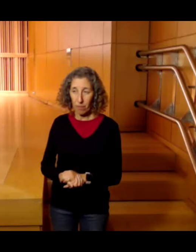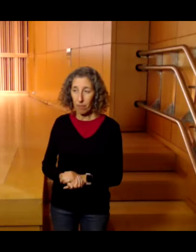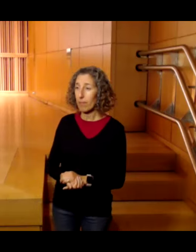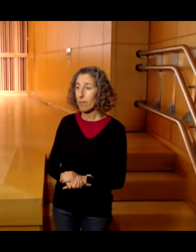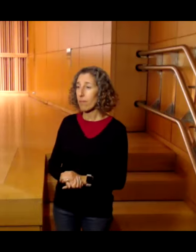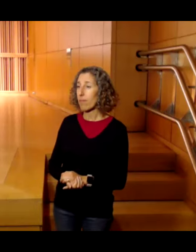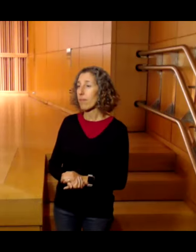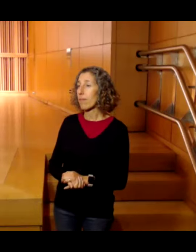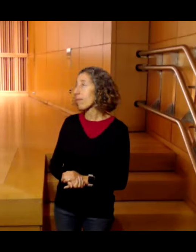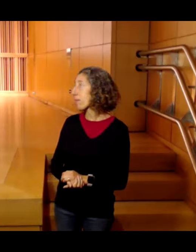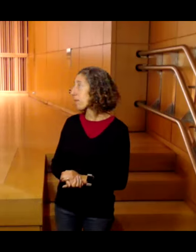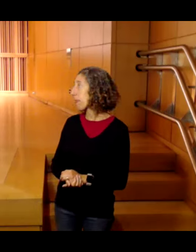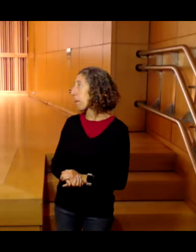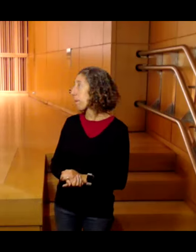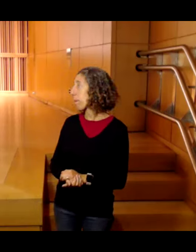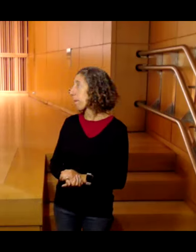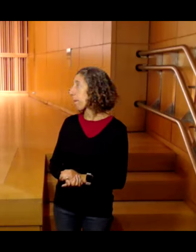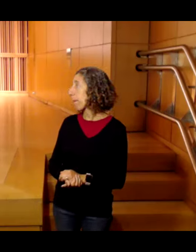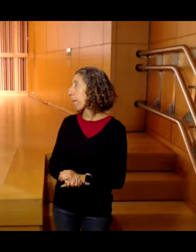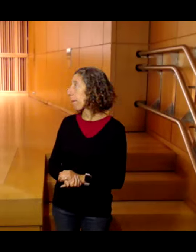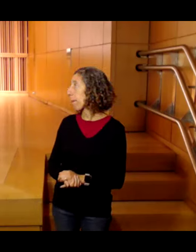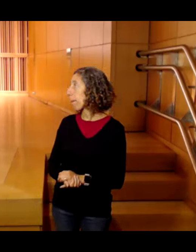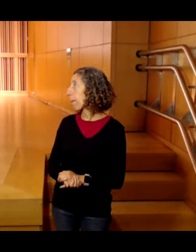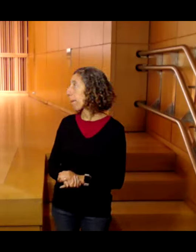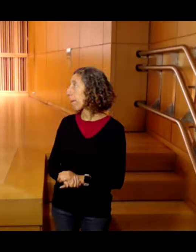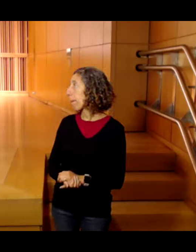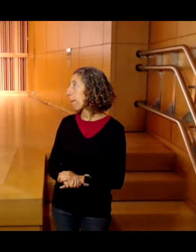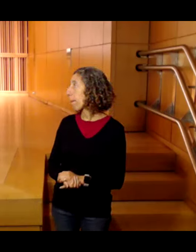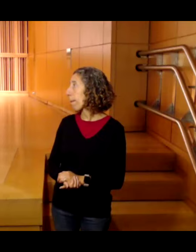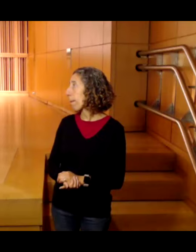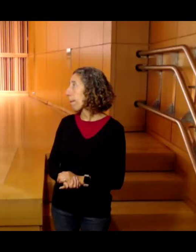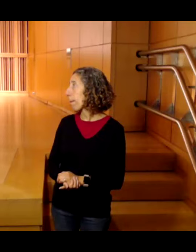What is the greater strength? When one first looks into the face of a stranger.